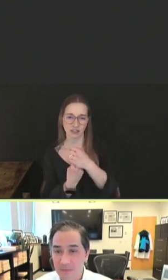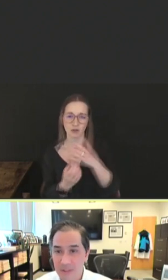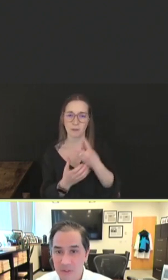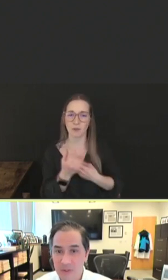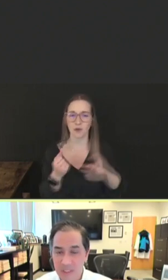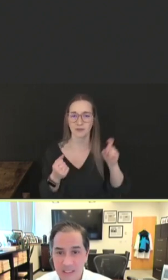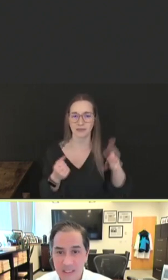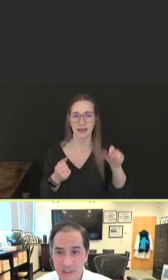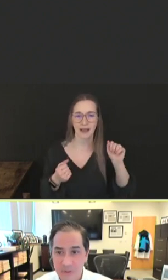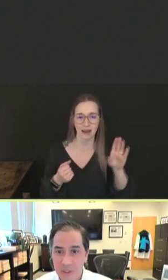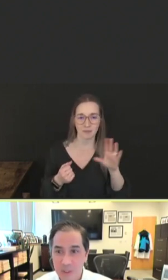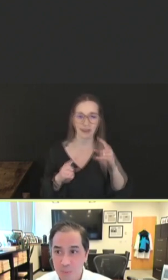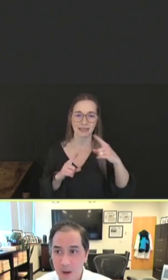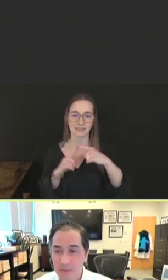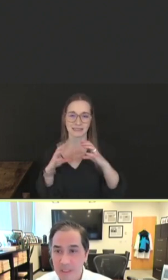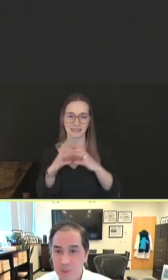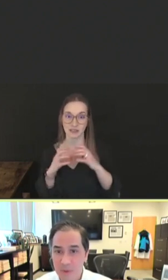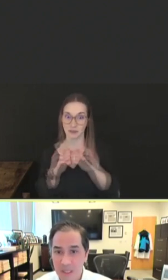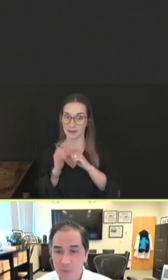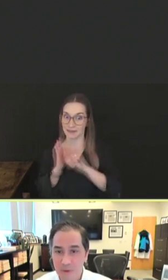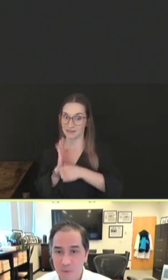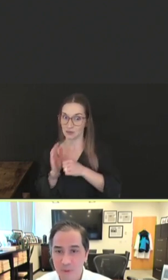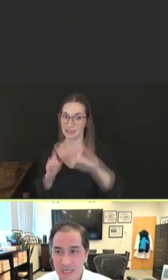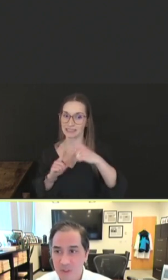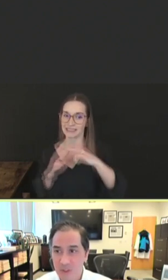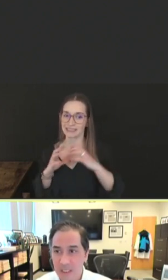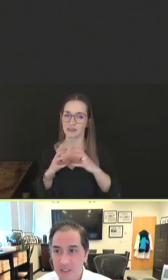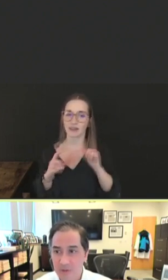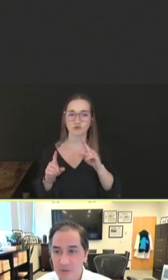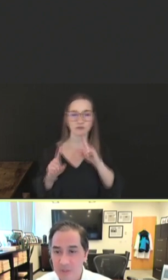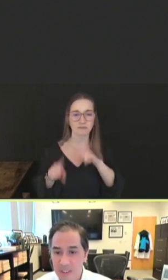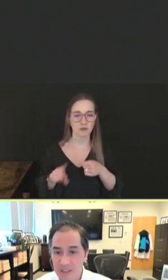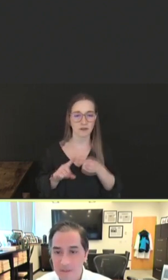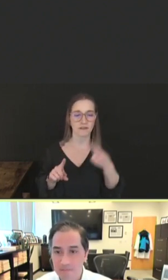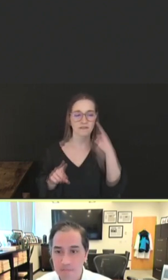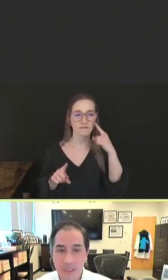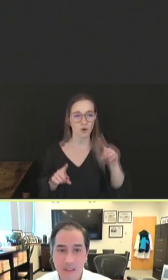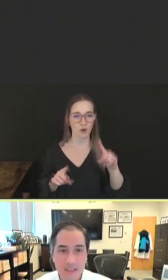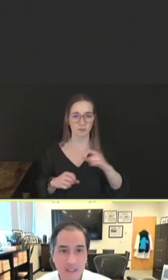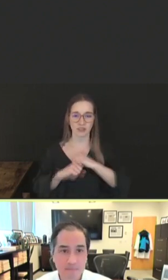emphasis on T cells, is probably responsible for protection against severe disease. Next slide.